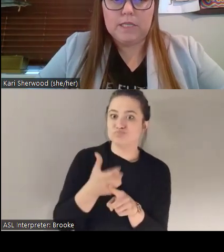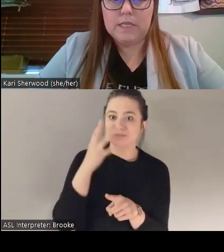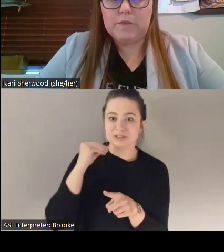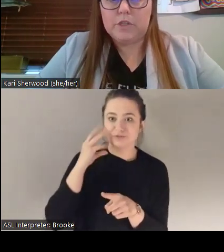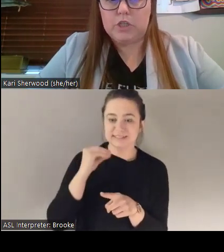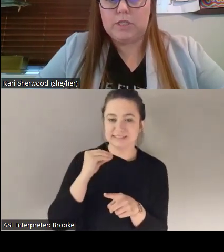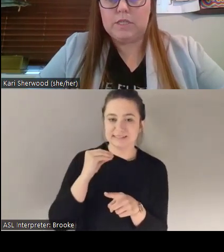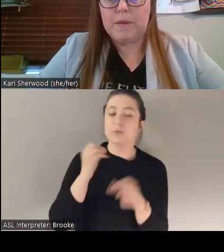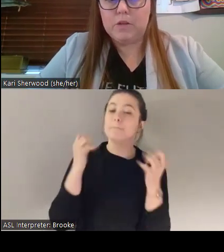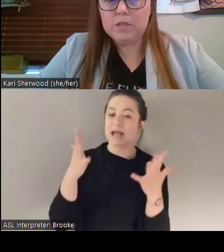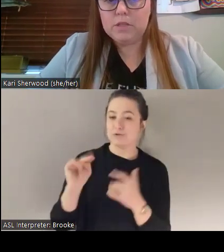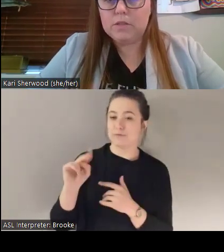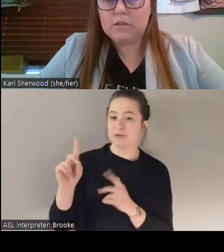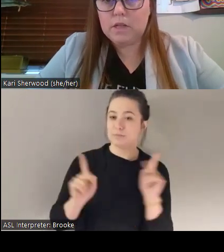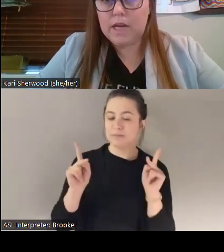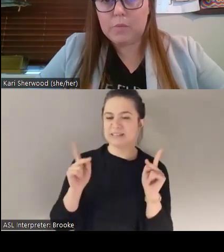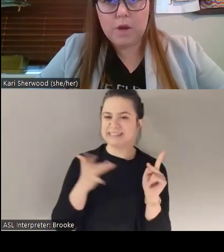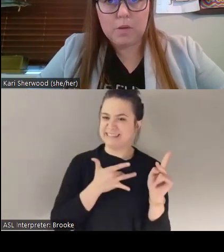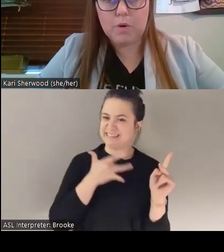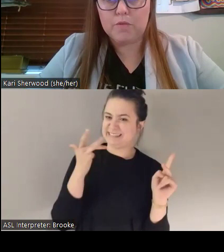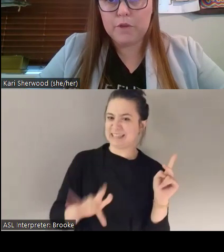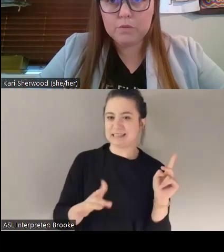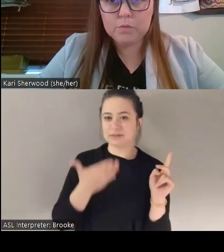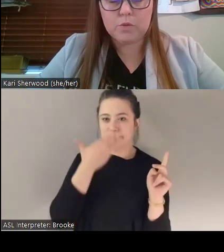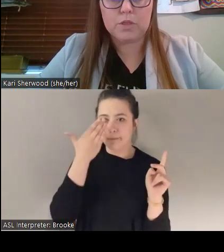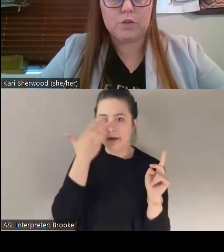sensitive to certain smells, like perfumes or certain